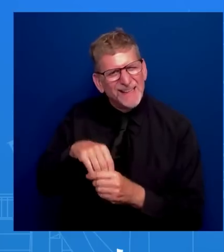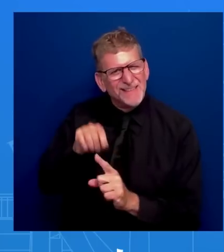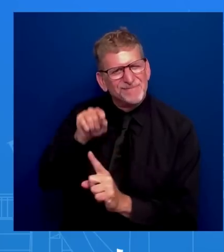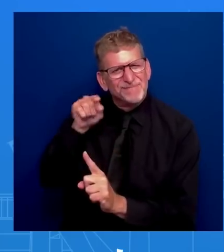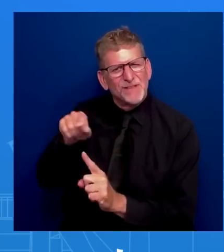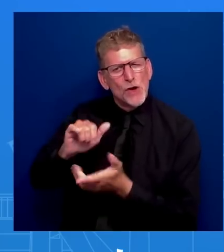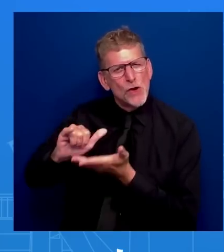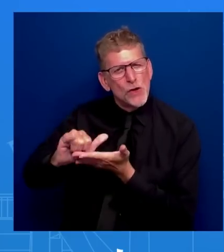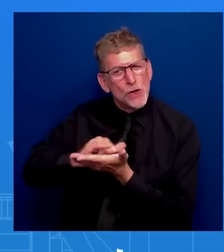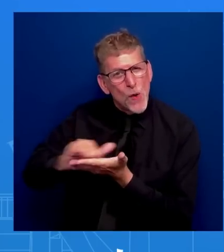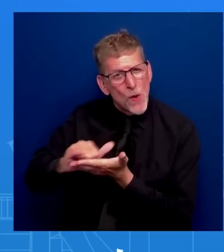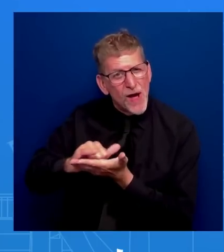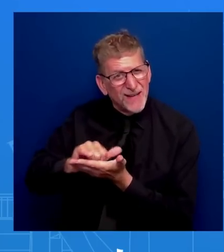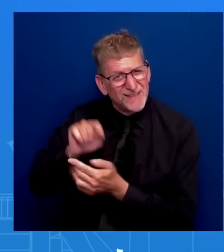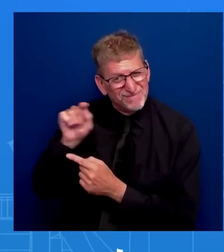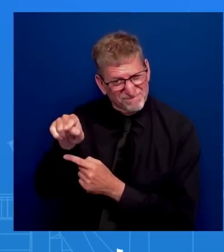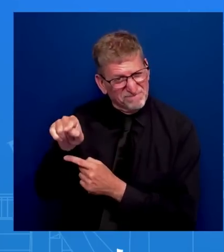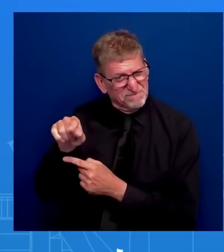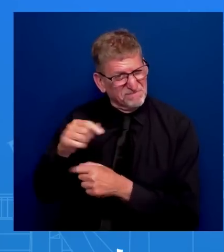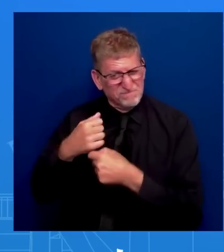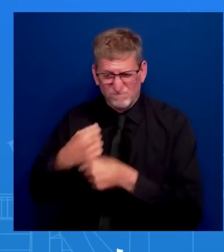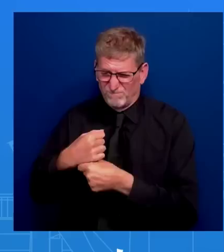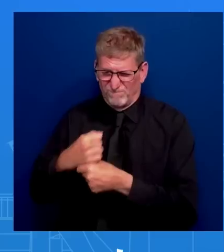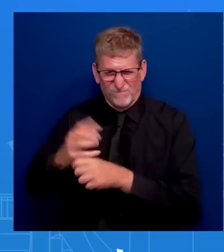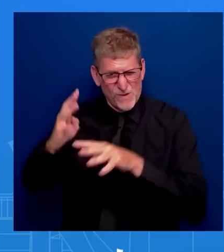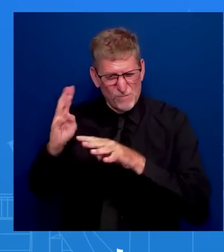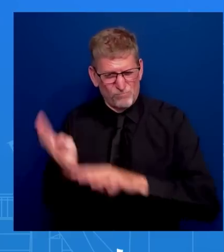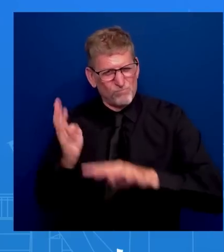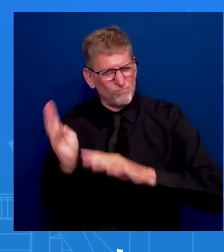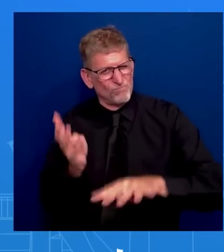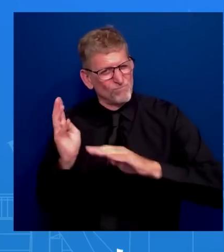will help Joshua build and grow his business.